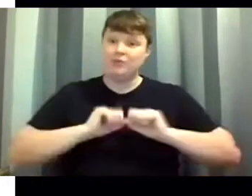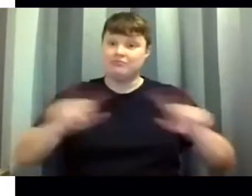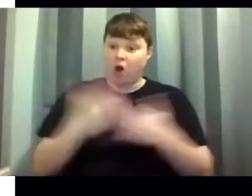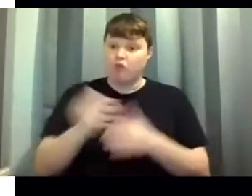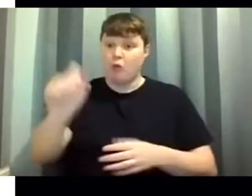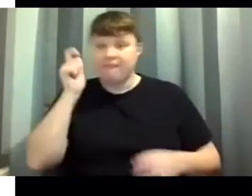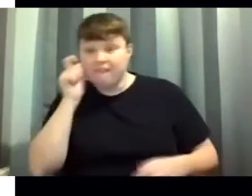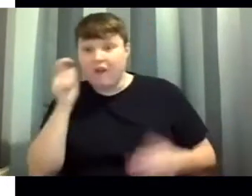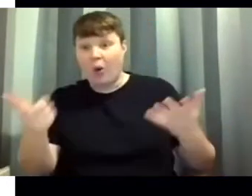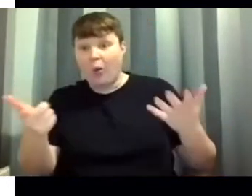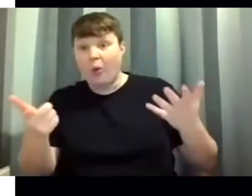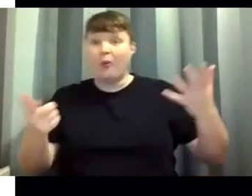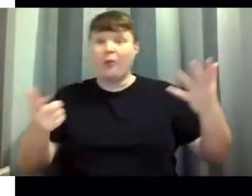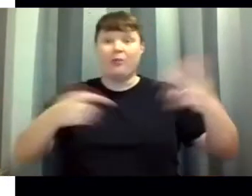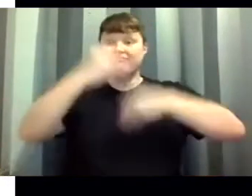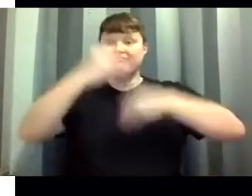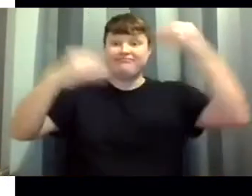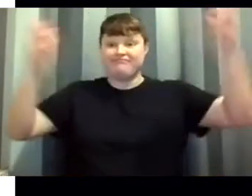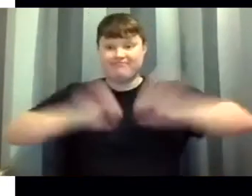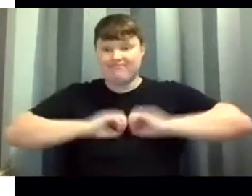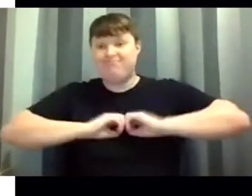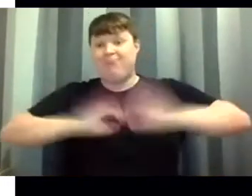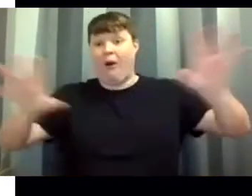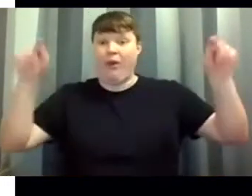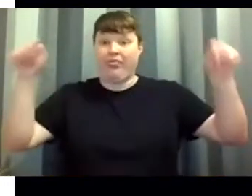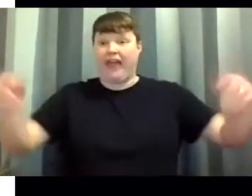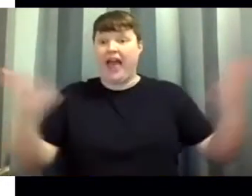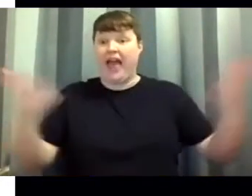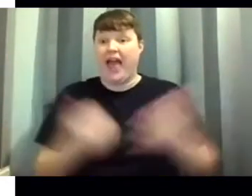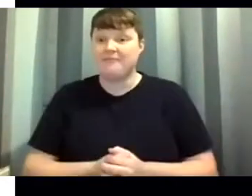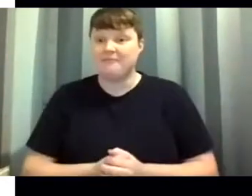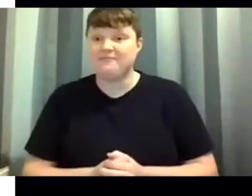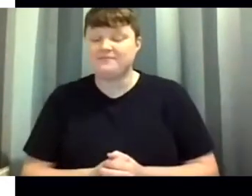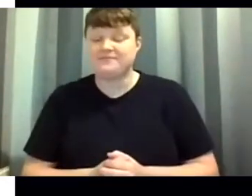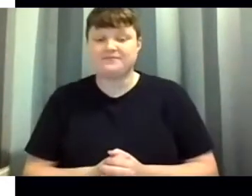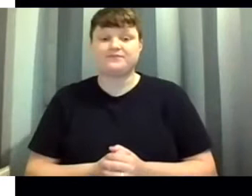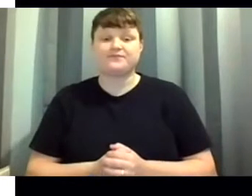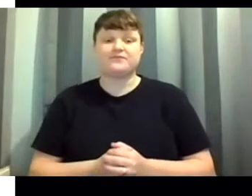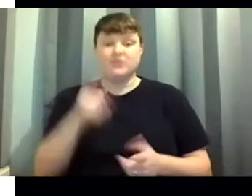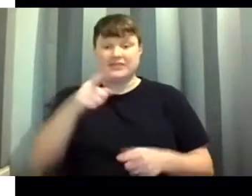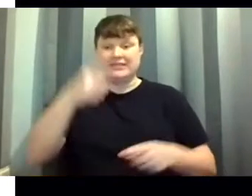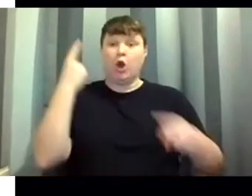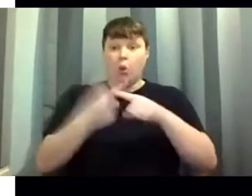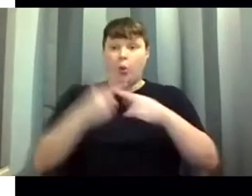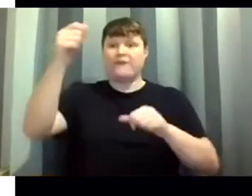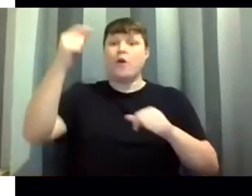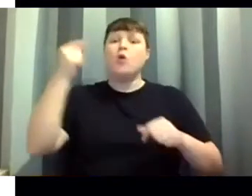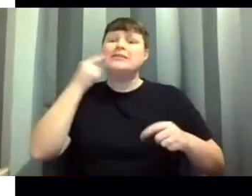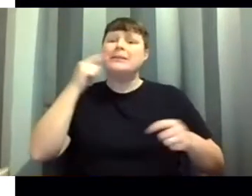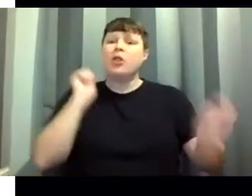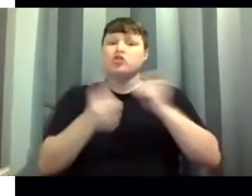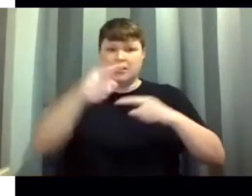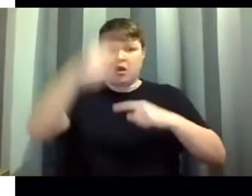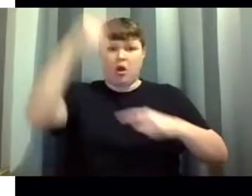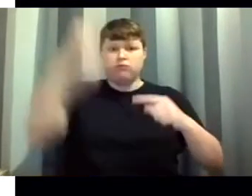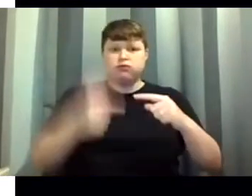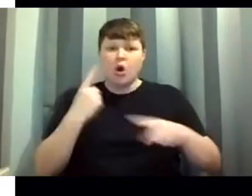everyone's app, and the civil aviation authority, and...everything. So, this is an unusually quick time scale because it's a really simple change and also we'd broken something so,